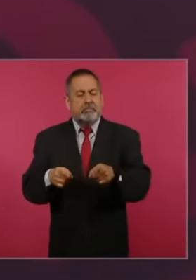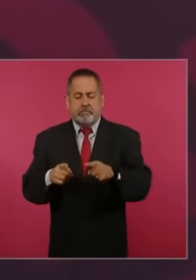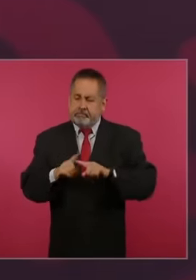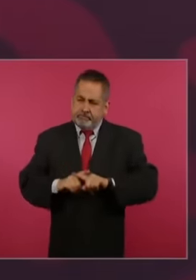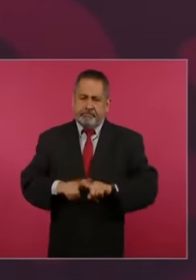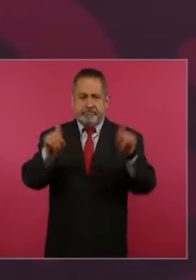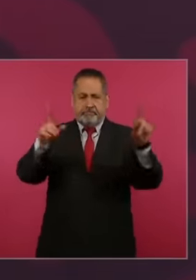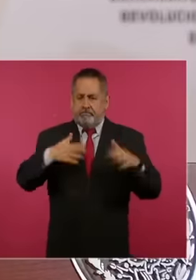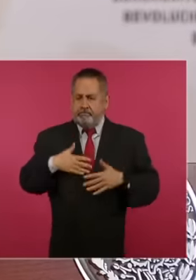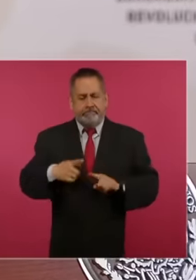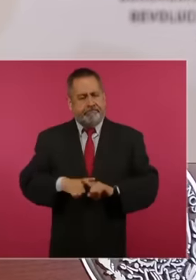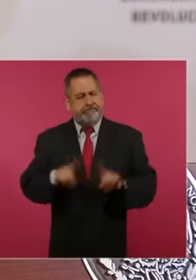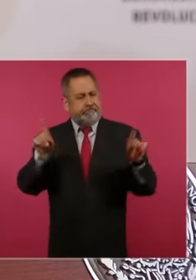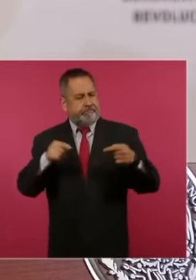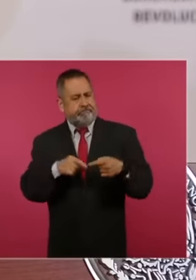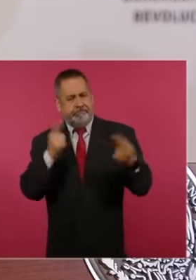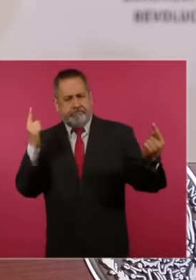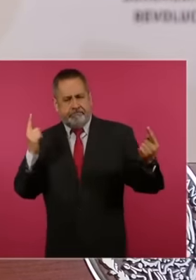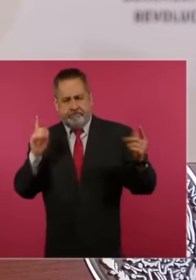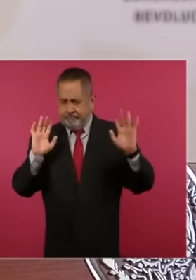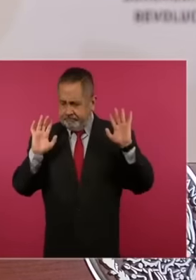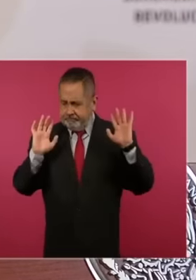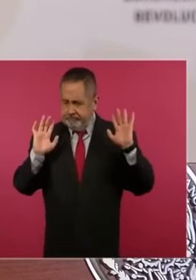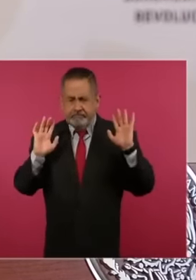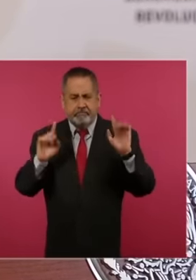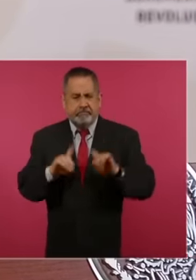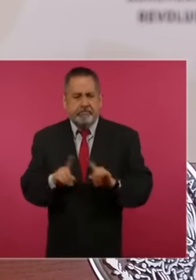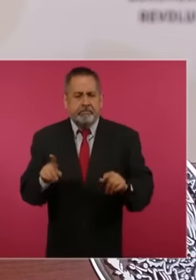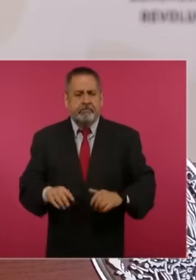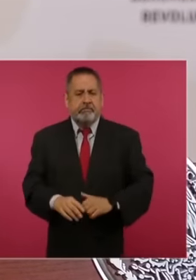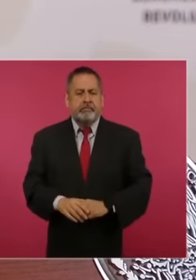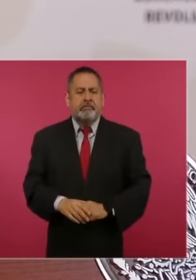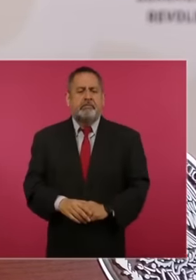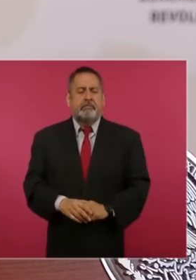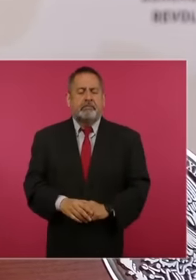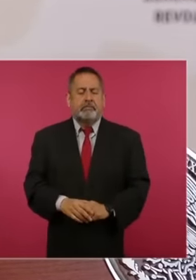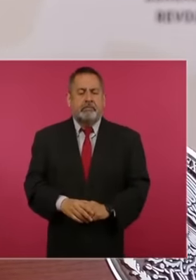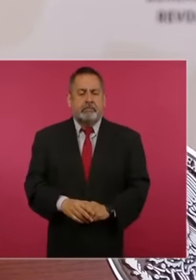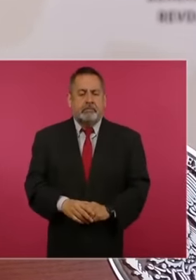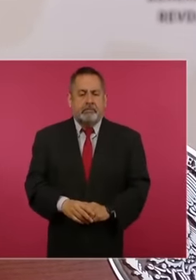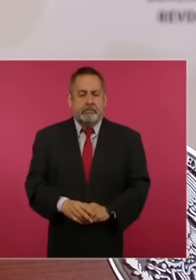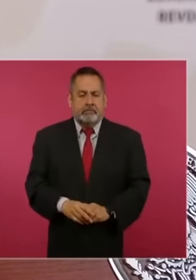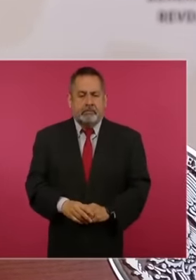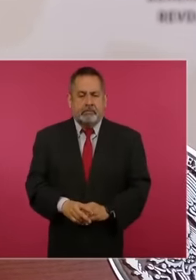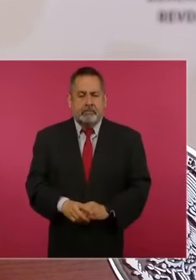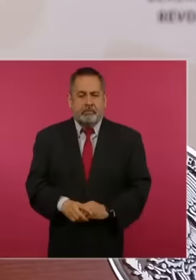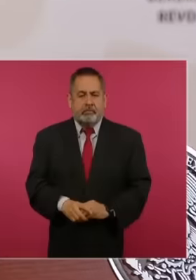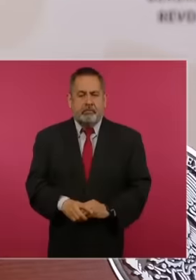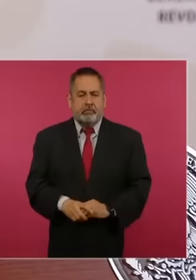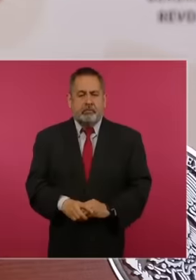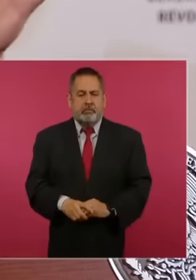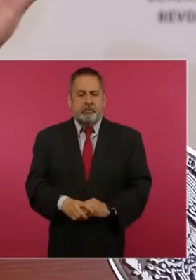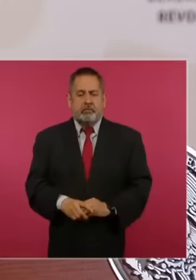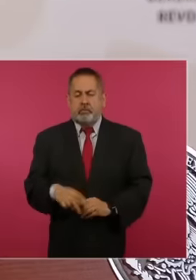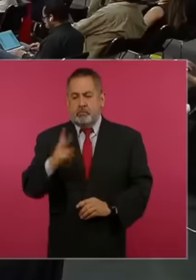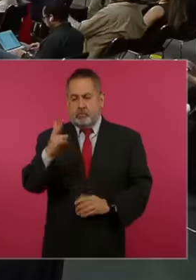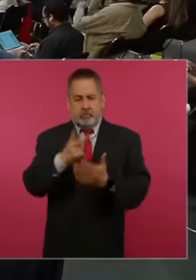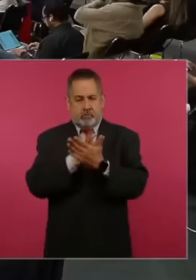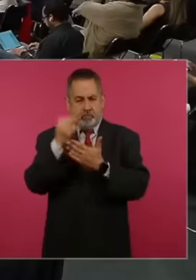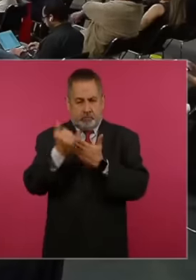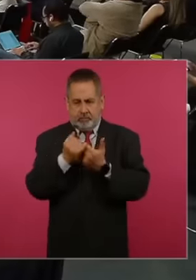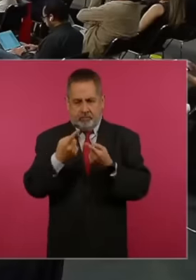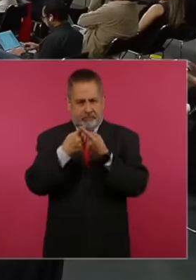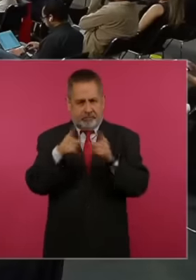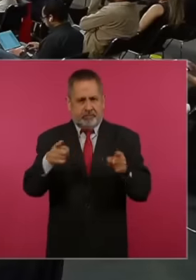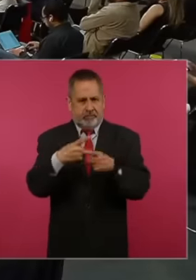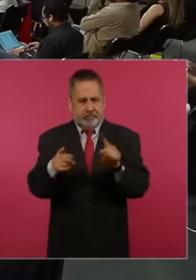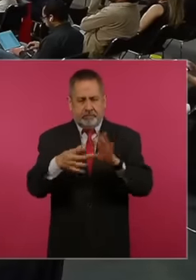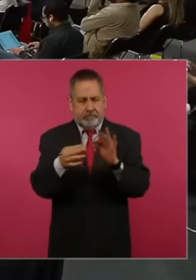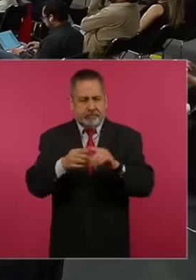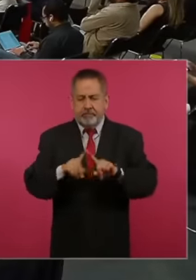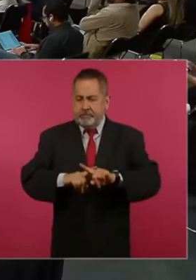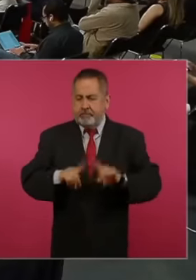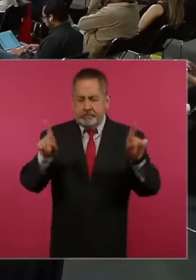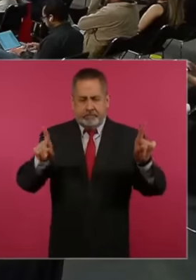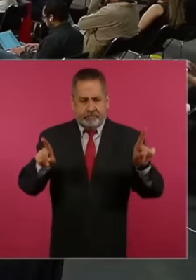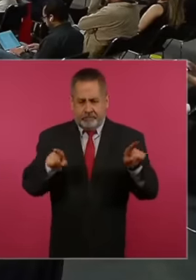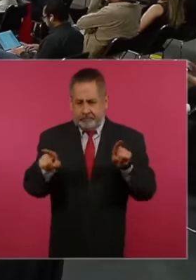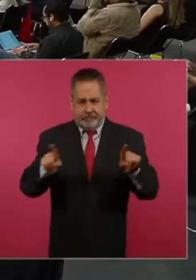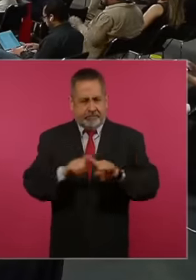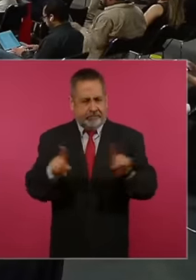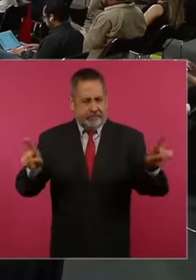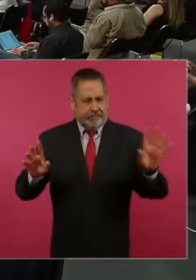and they are two different projects of